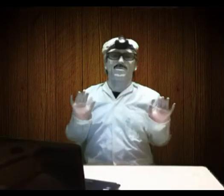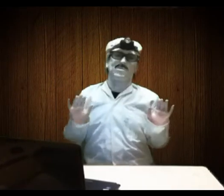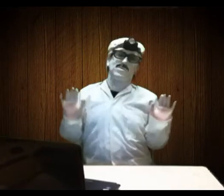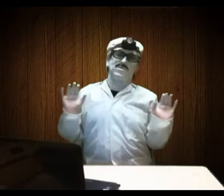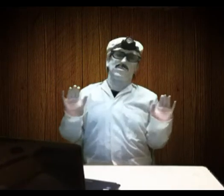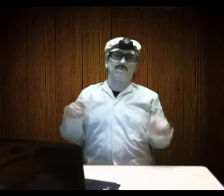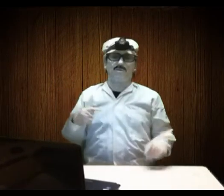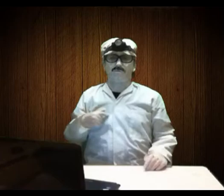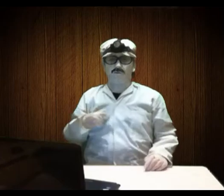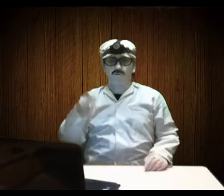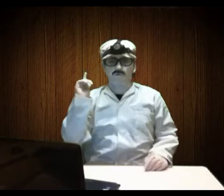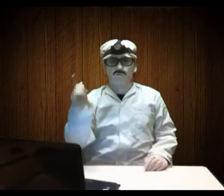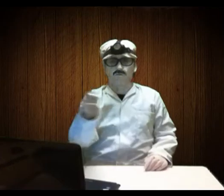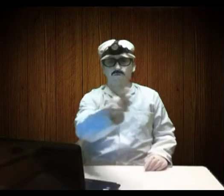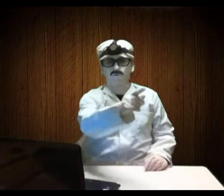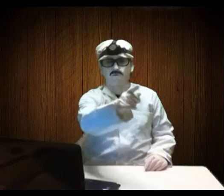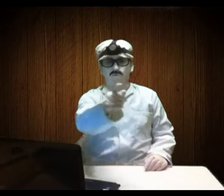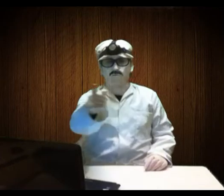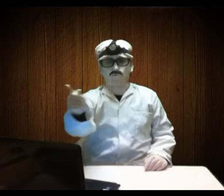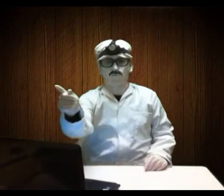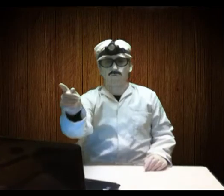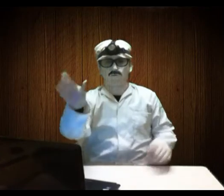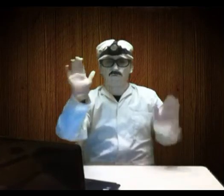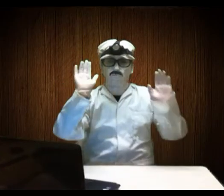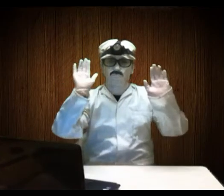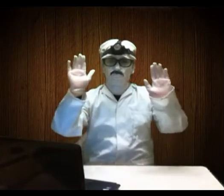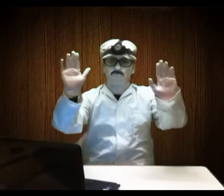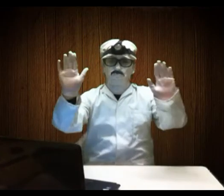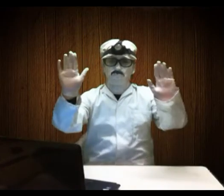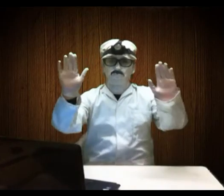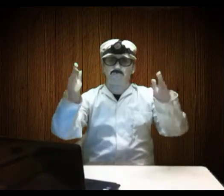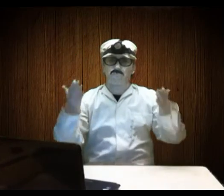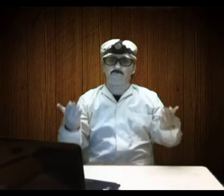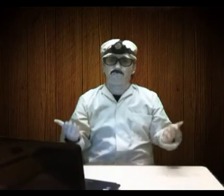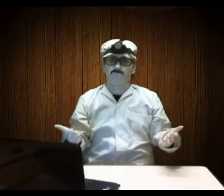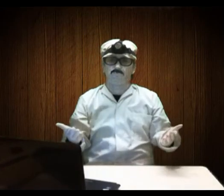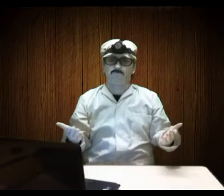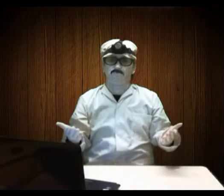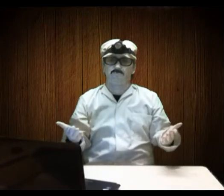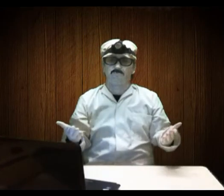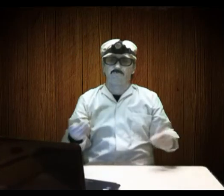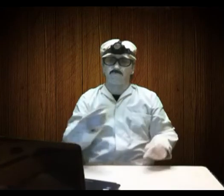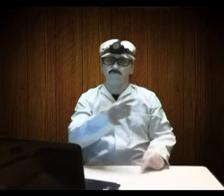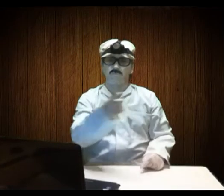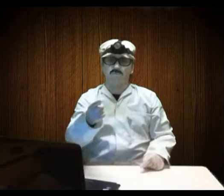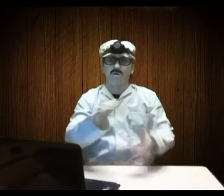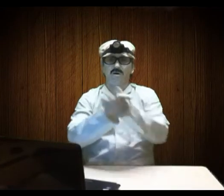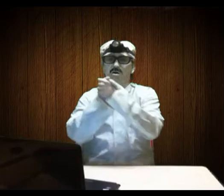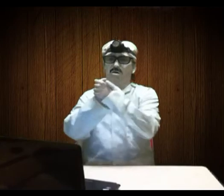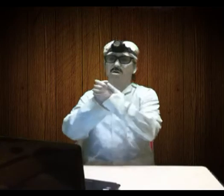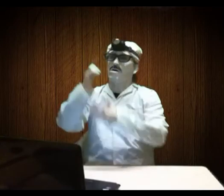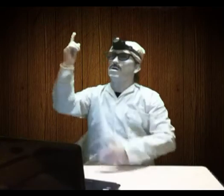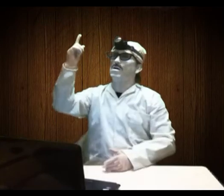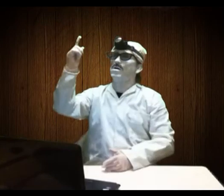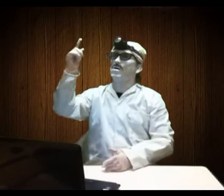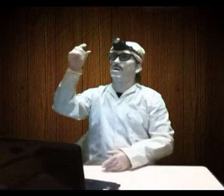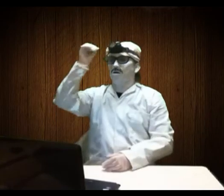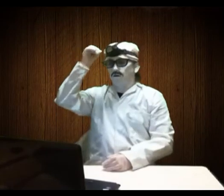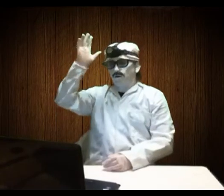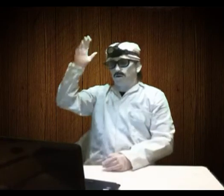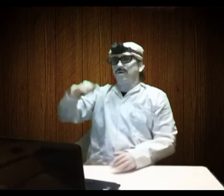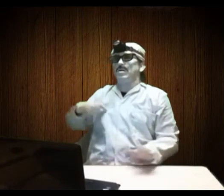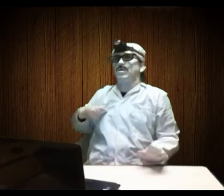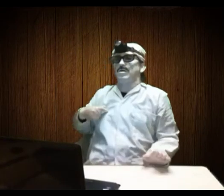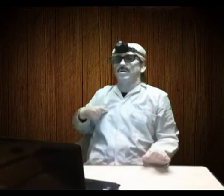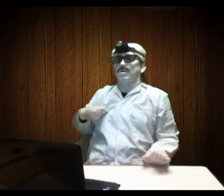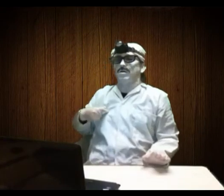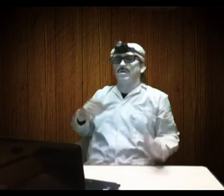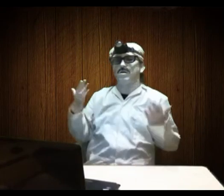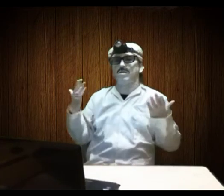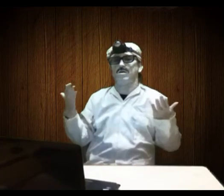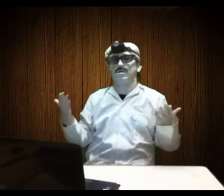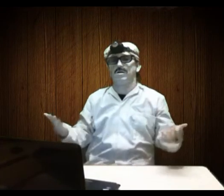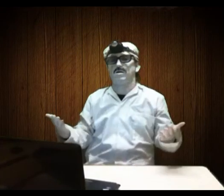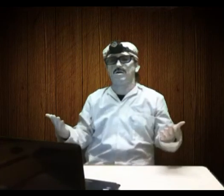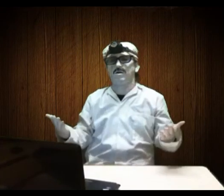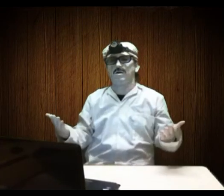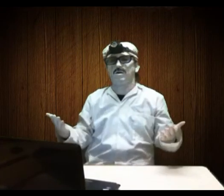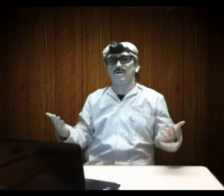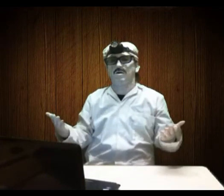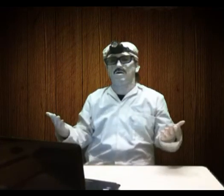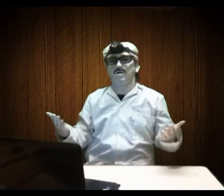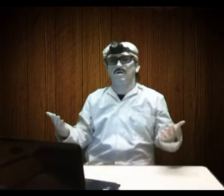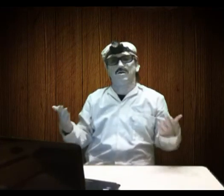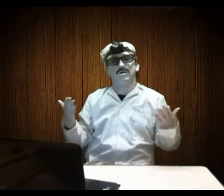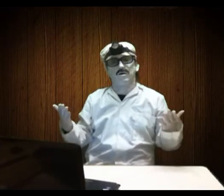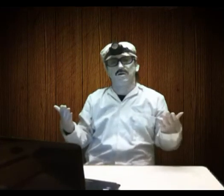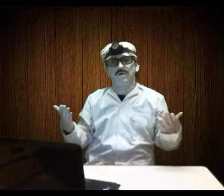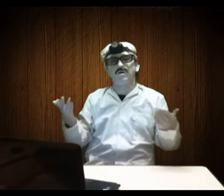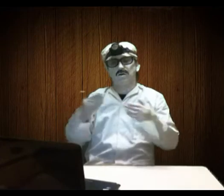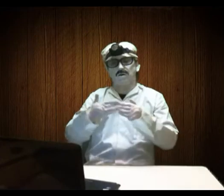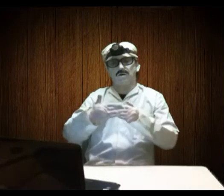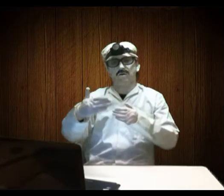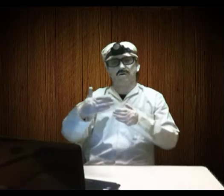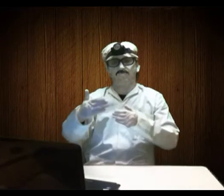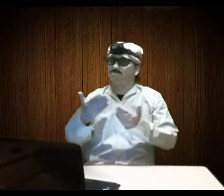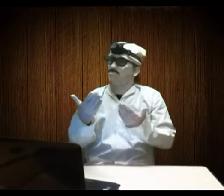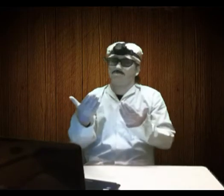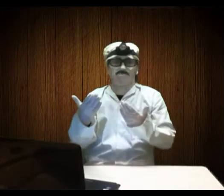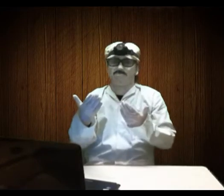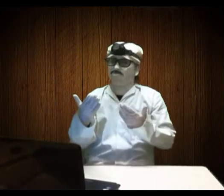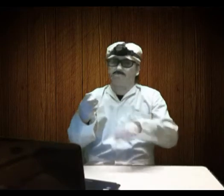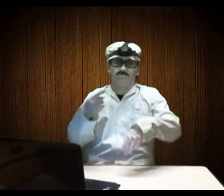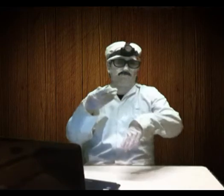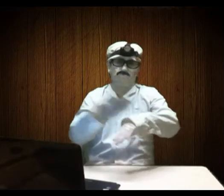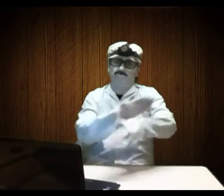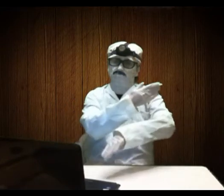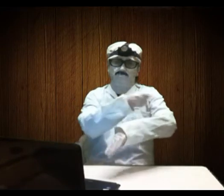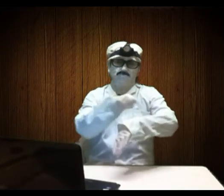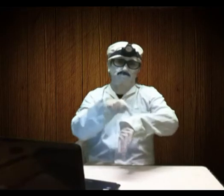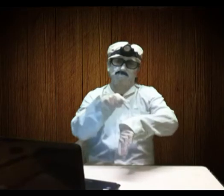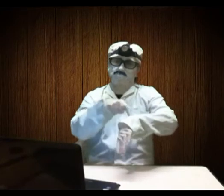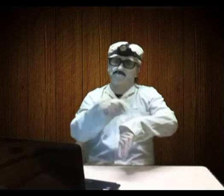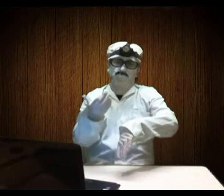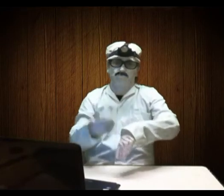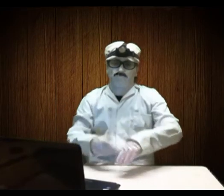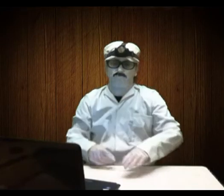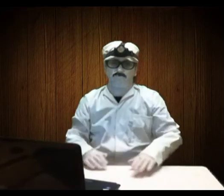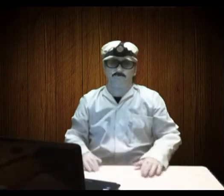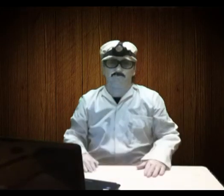I urge you to stop and beg for forgiveness from God...now before it's too late.